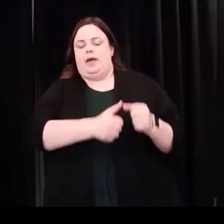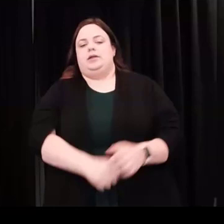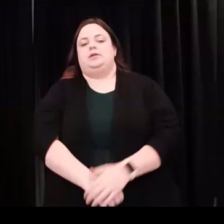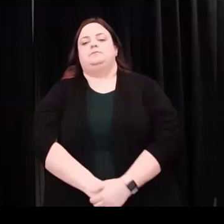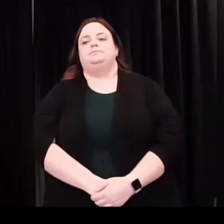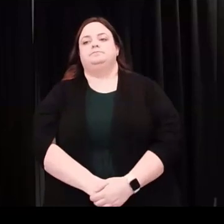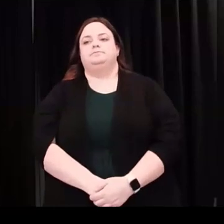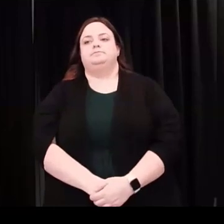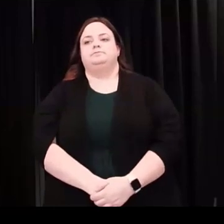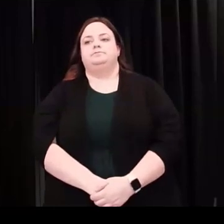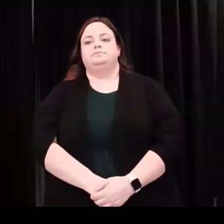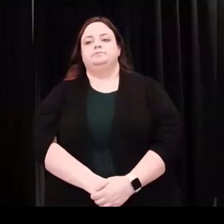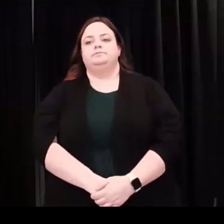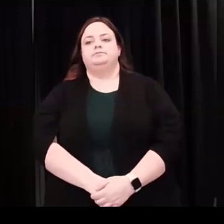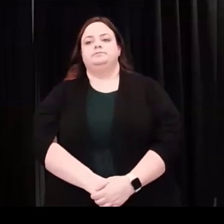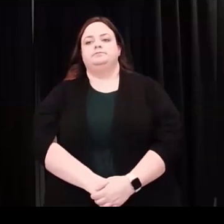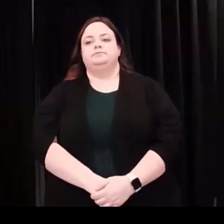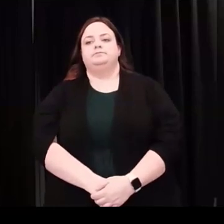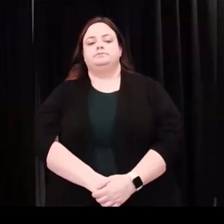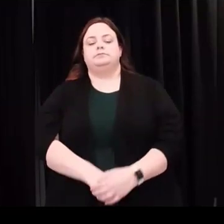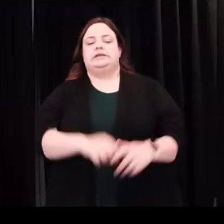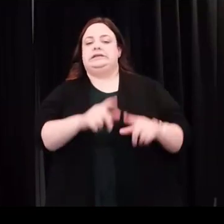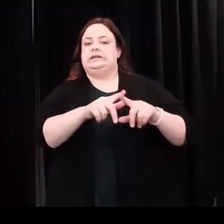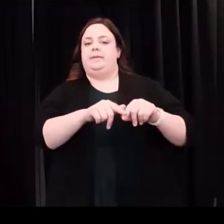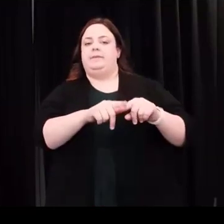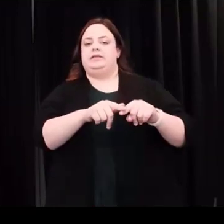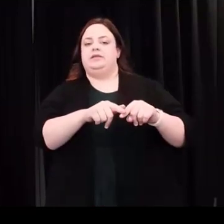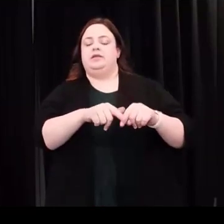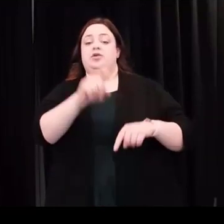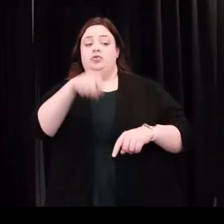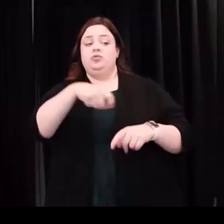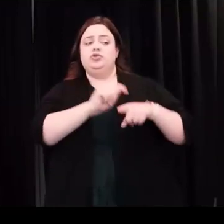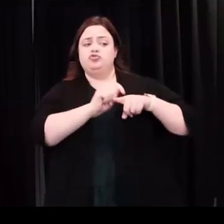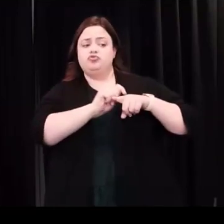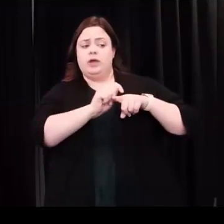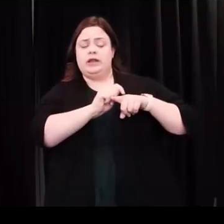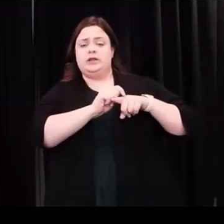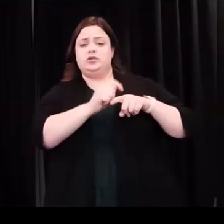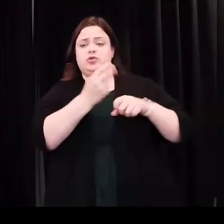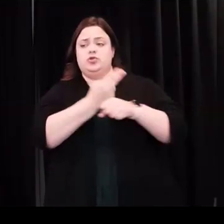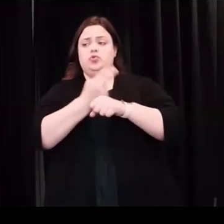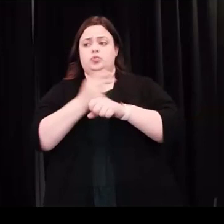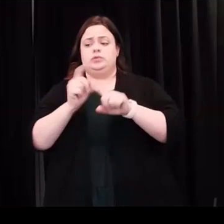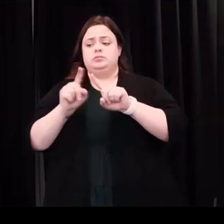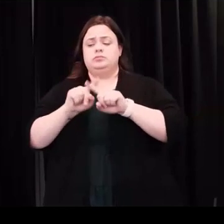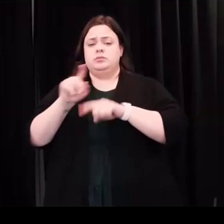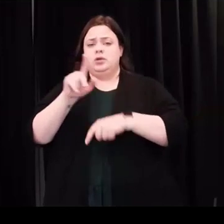Excellent point. It depends, you know, you do need training to use those tools. I know that my